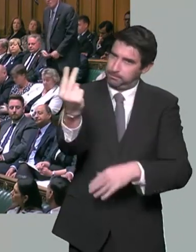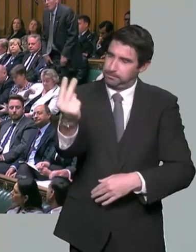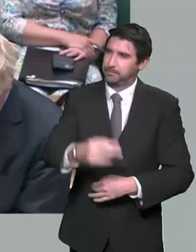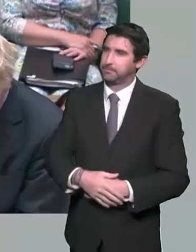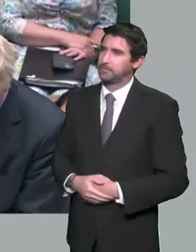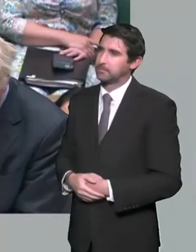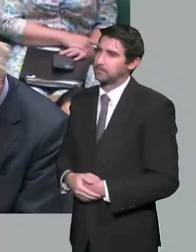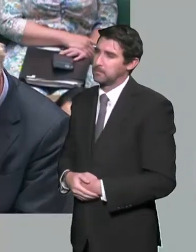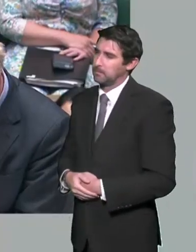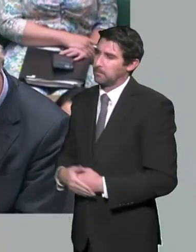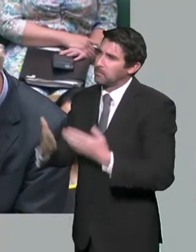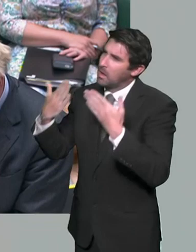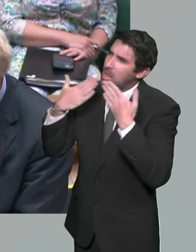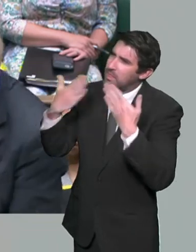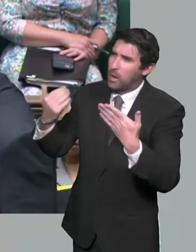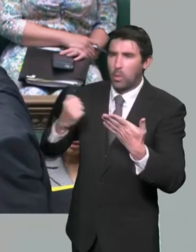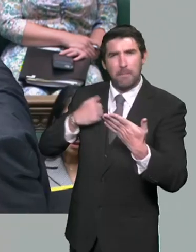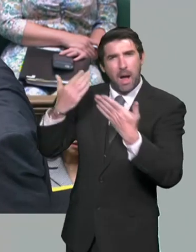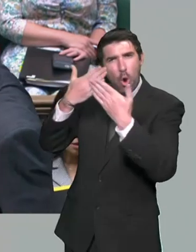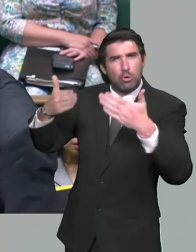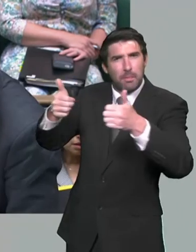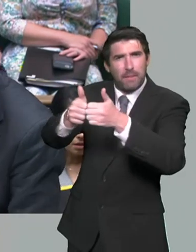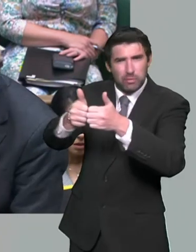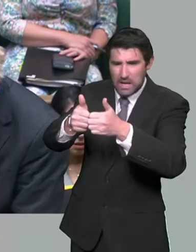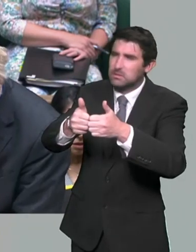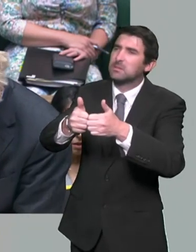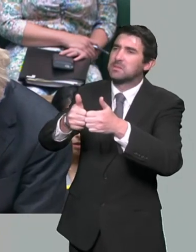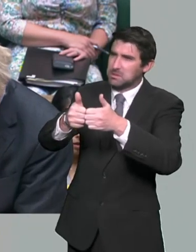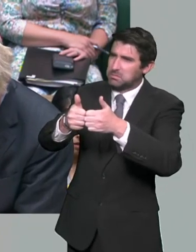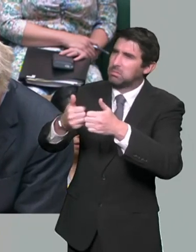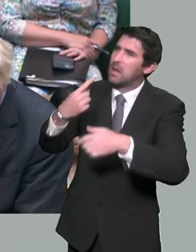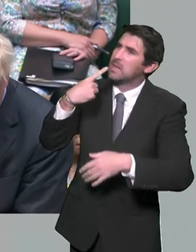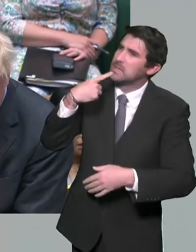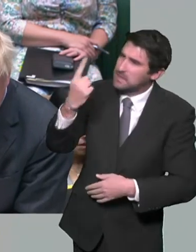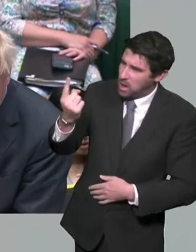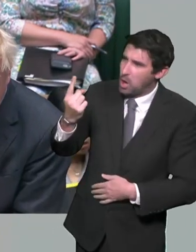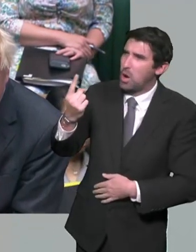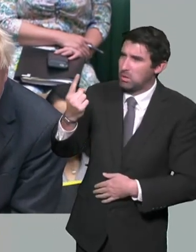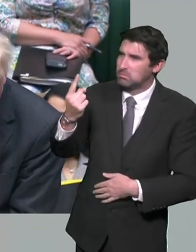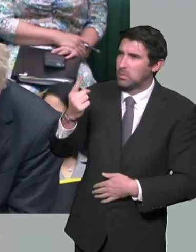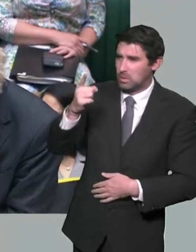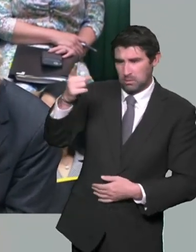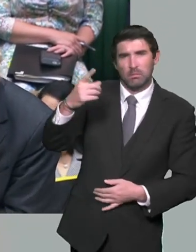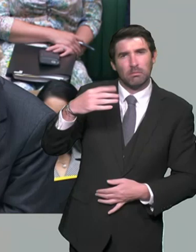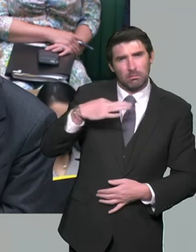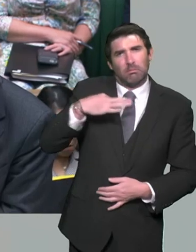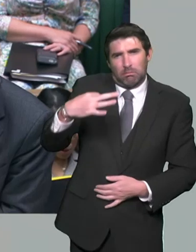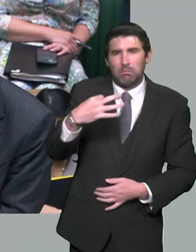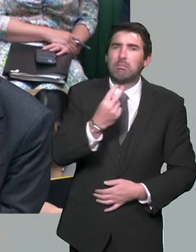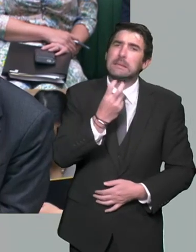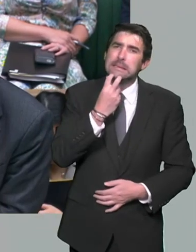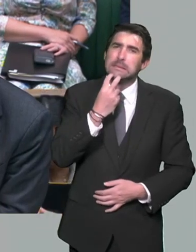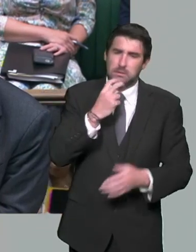Friend very much for representing the niece of Dom Phillips.